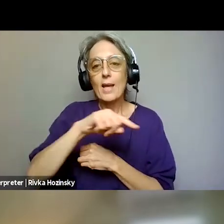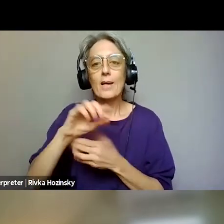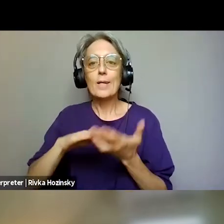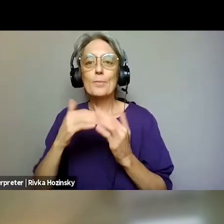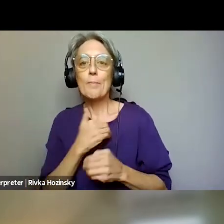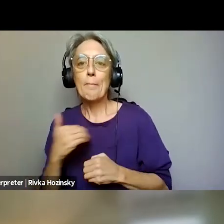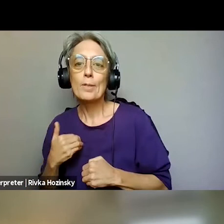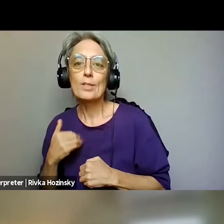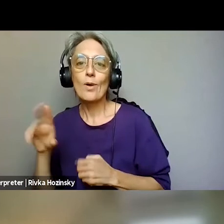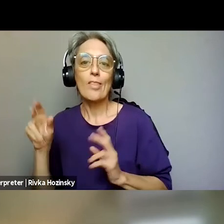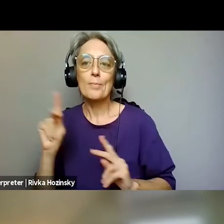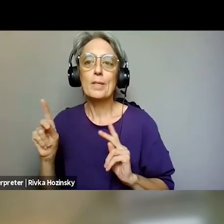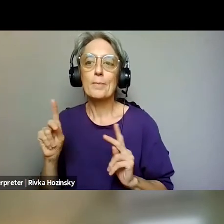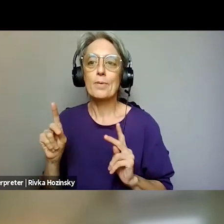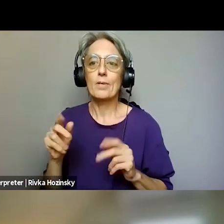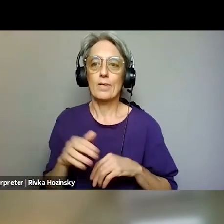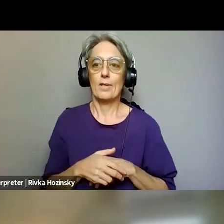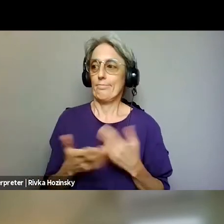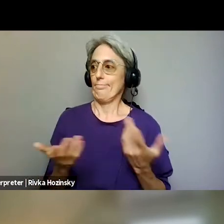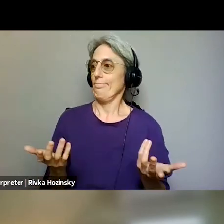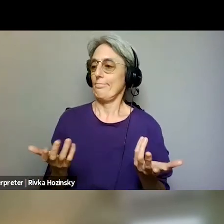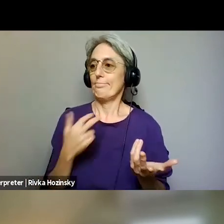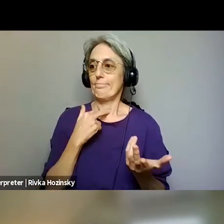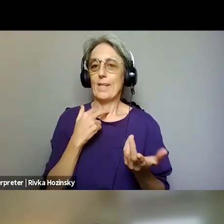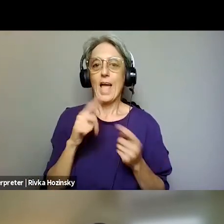because I would have to pay out of pocket. There was no support for my institution